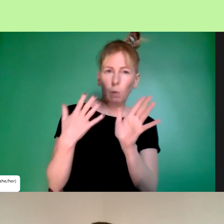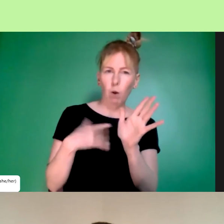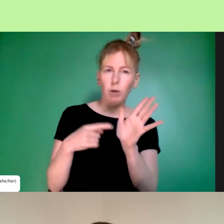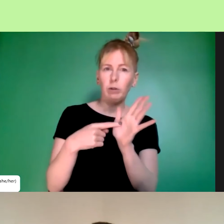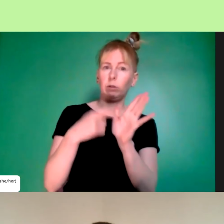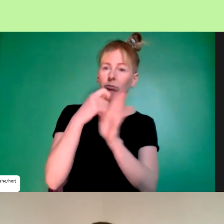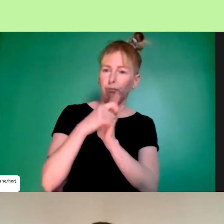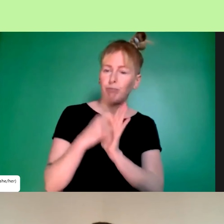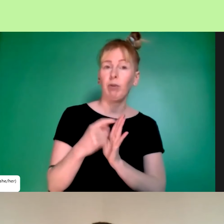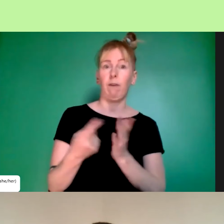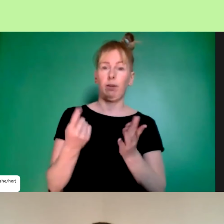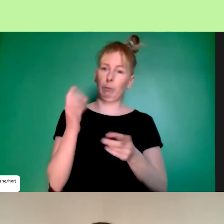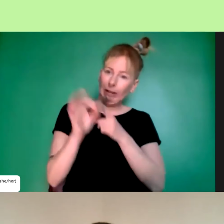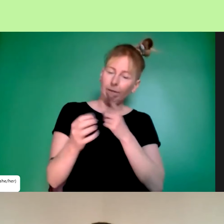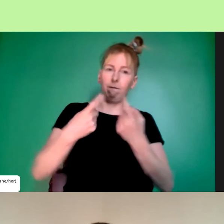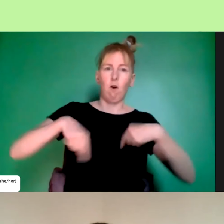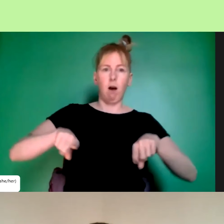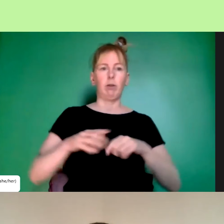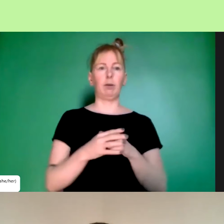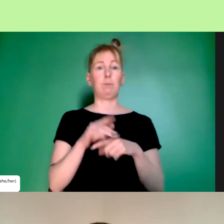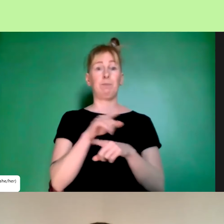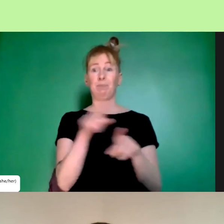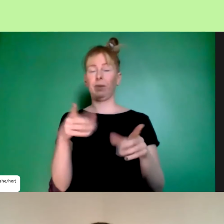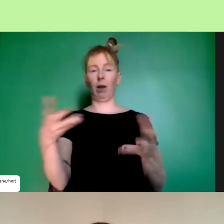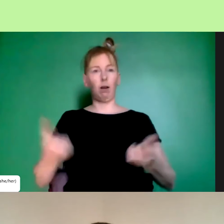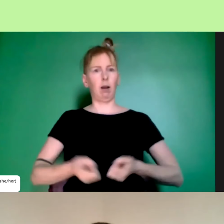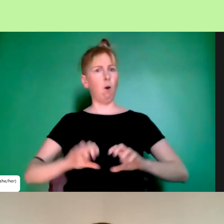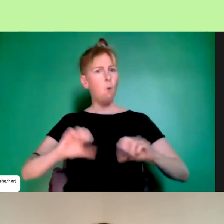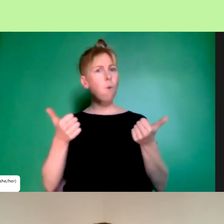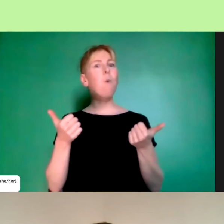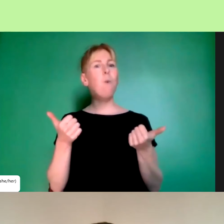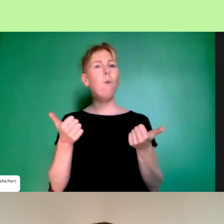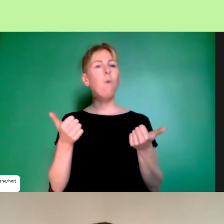they've received it all very well. And what's wonderful is that some of them even use the